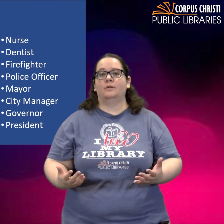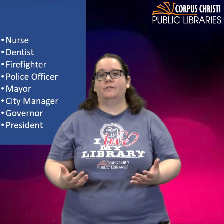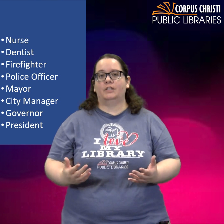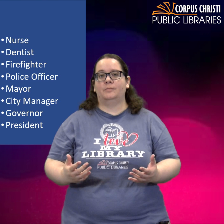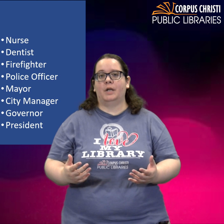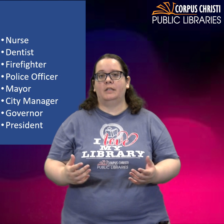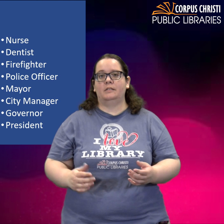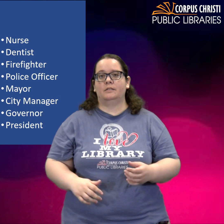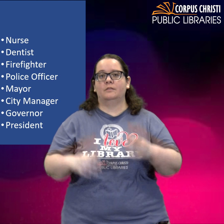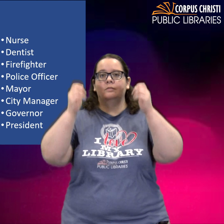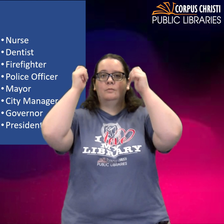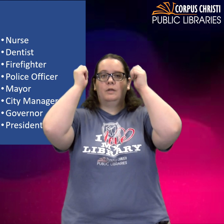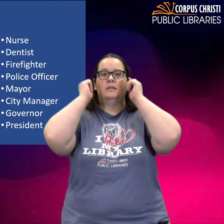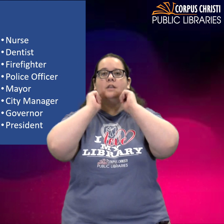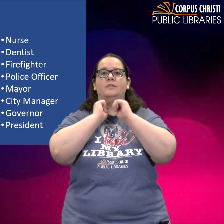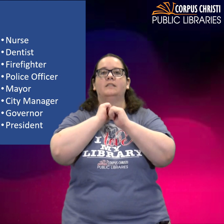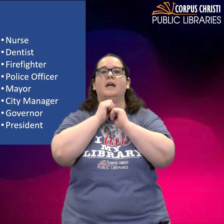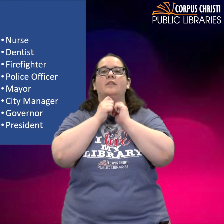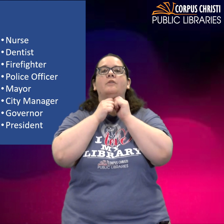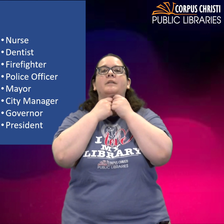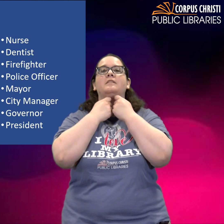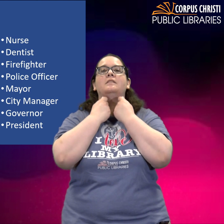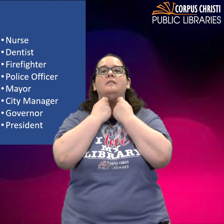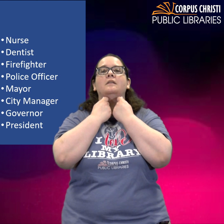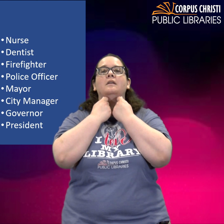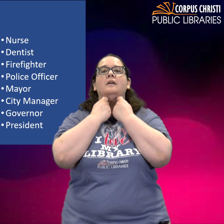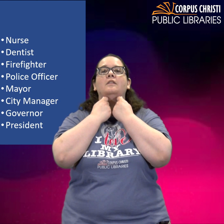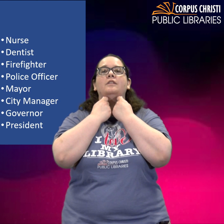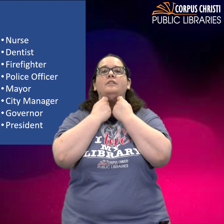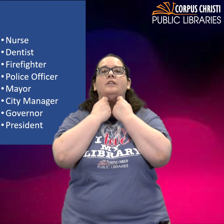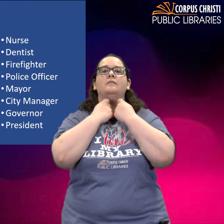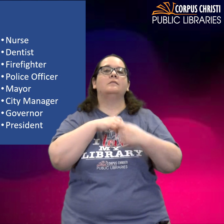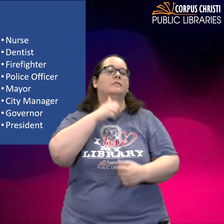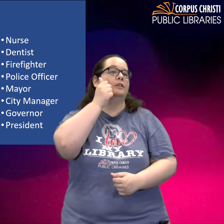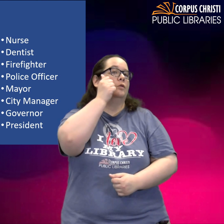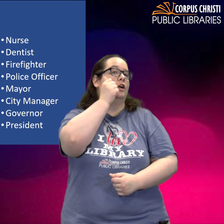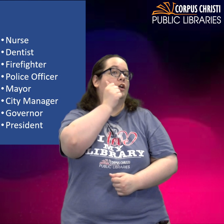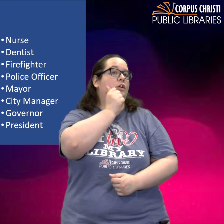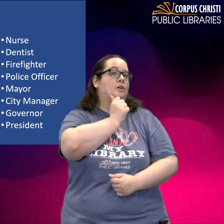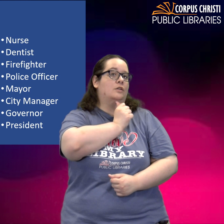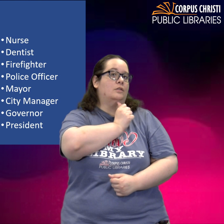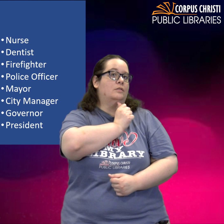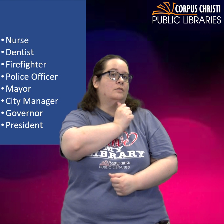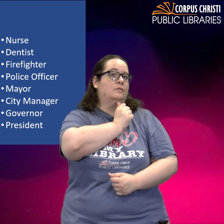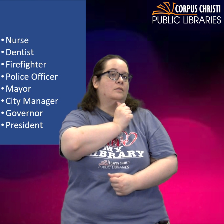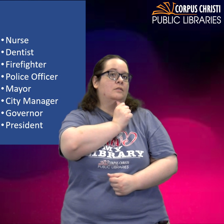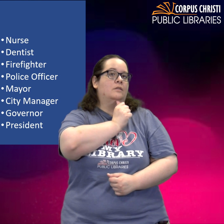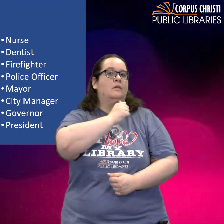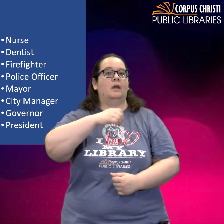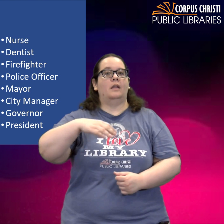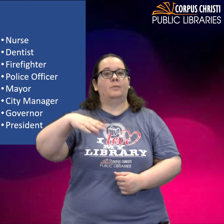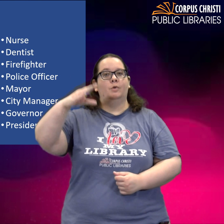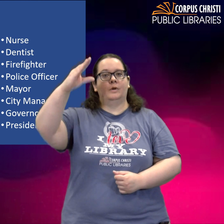old-fashioned bonnet, when they used to tie the ribbons under their chin. So girl. And then boy,